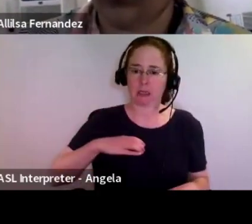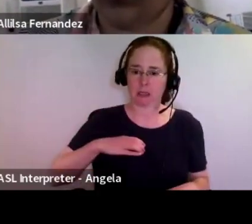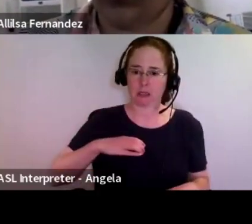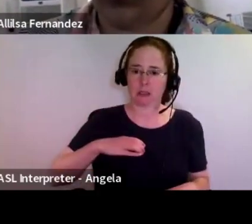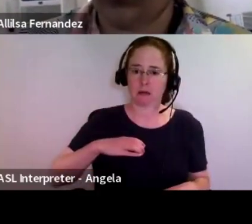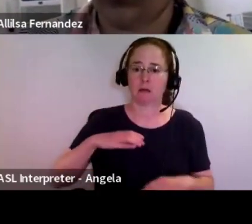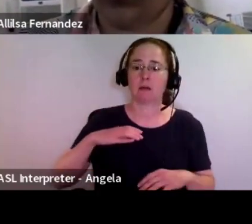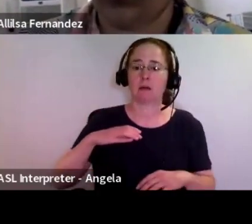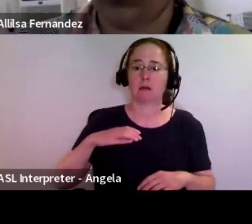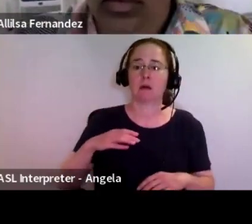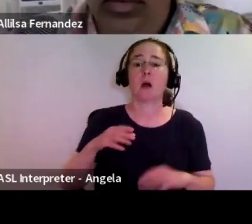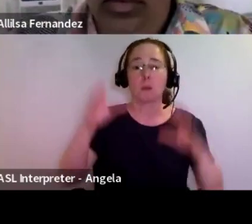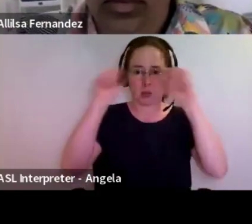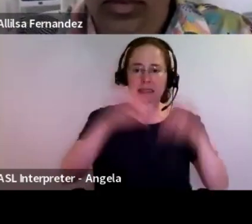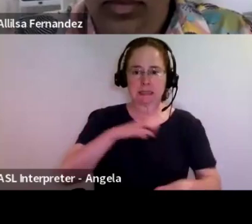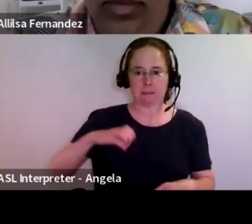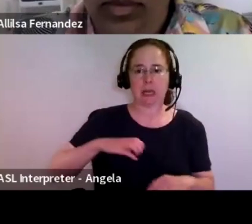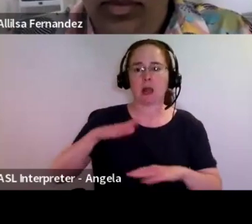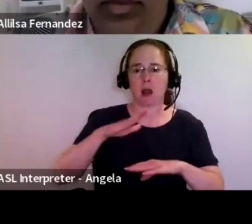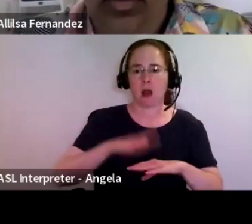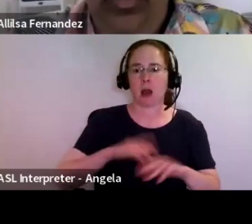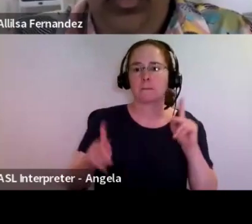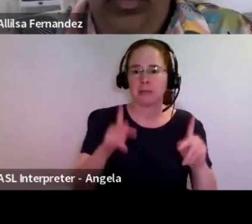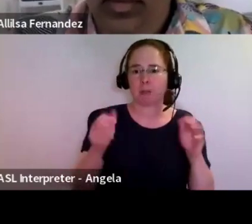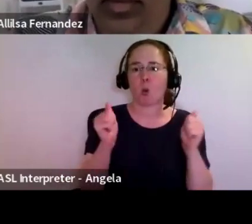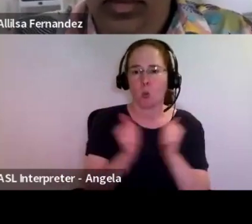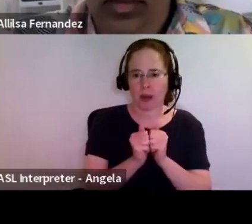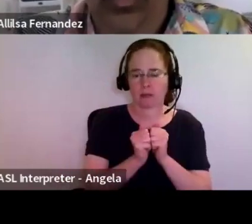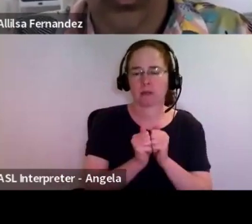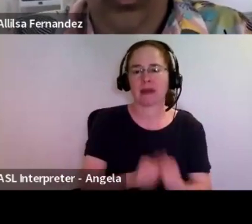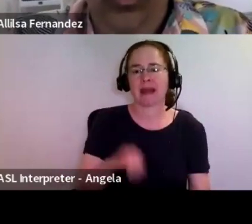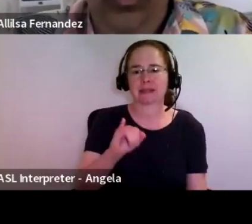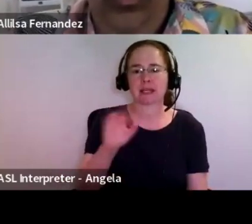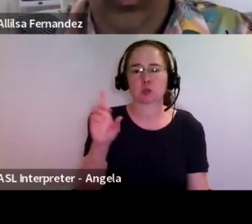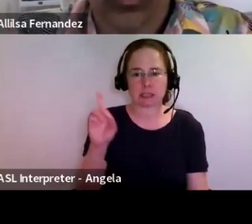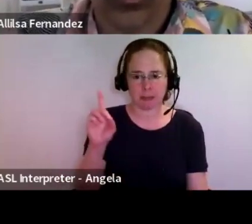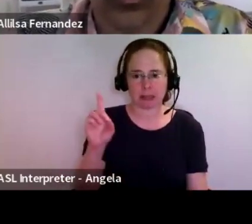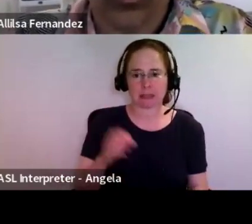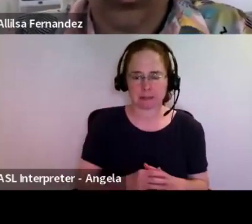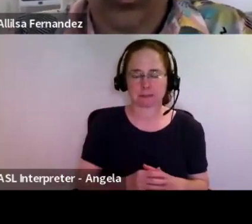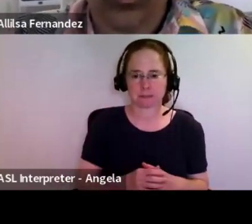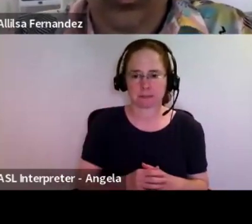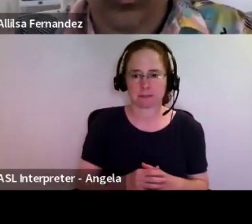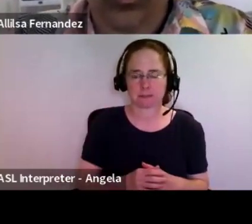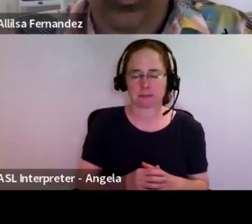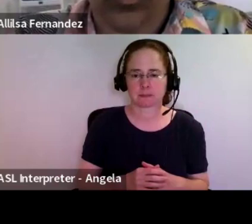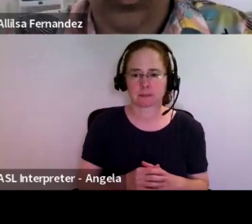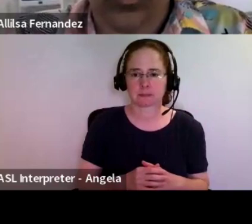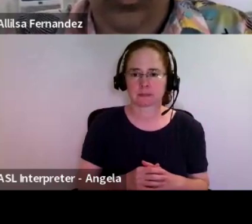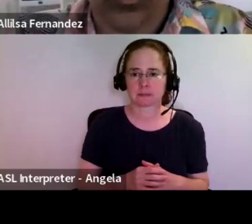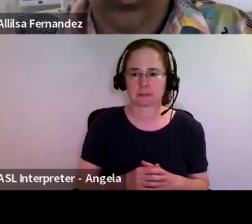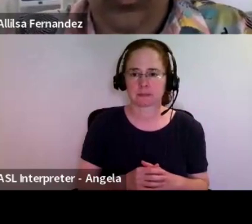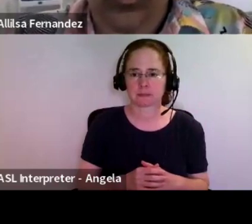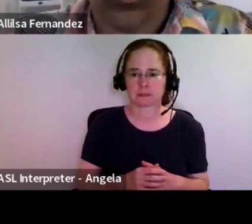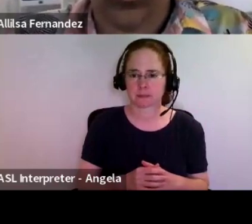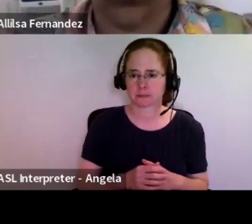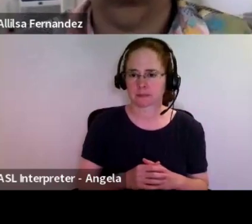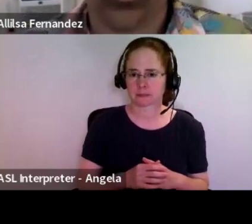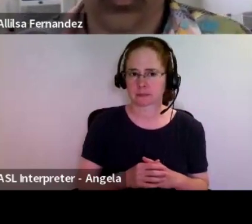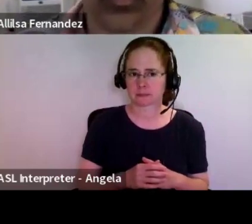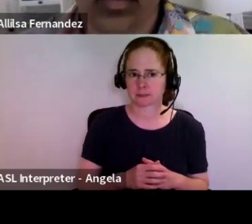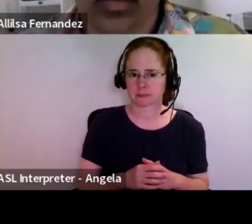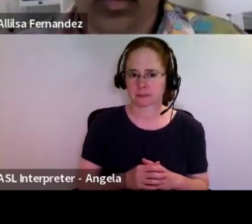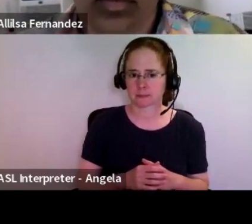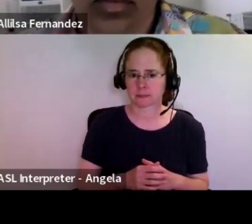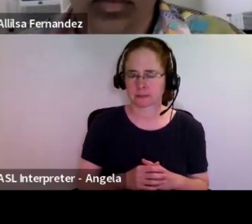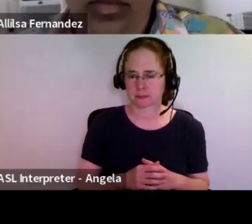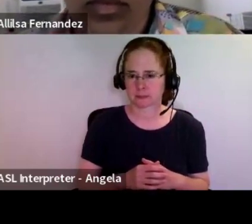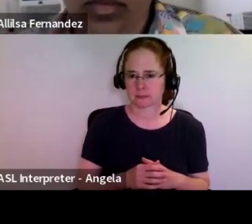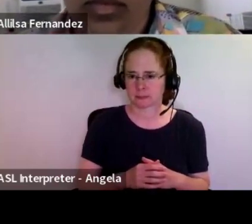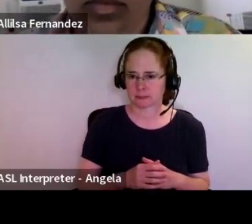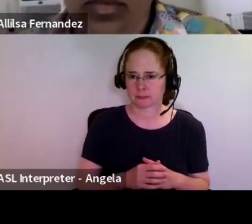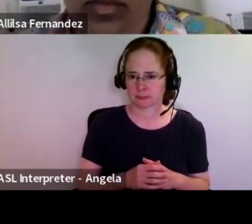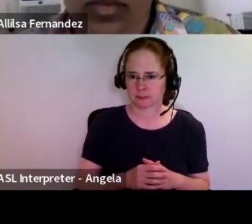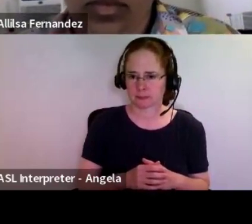People intellectual disabilities. I am co chair.